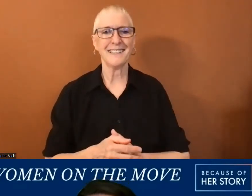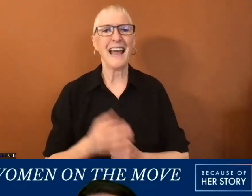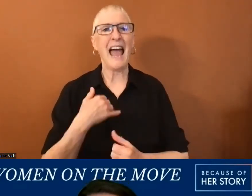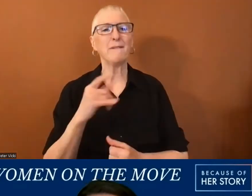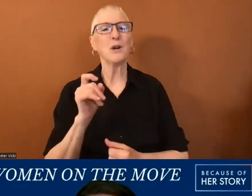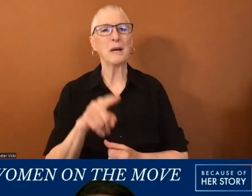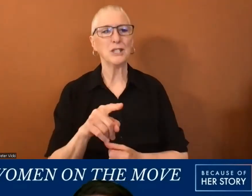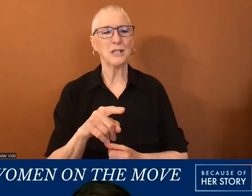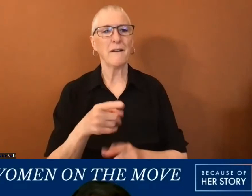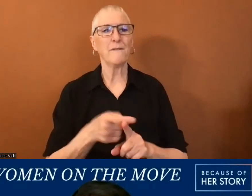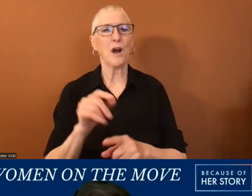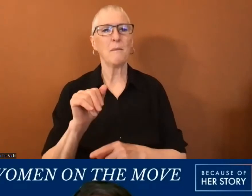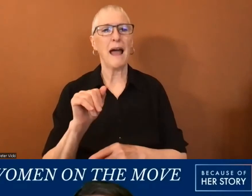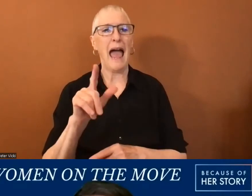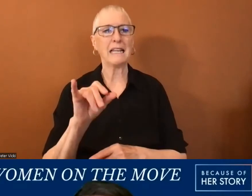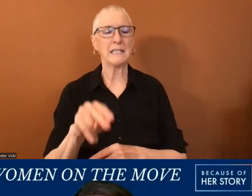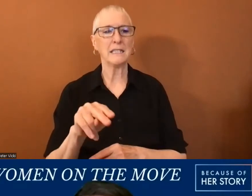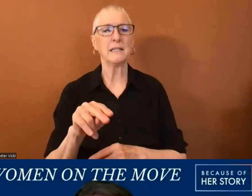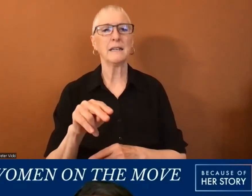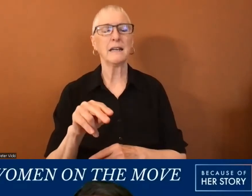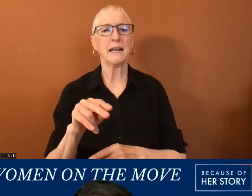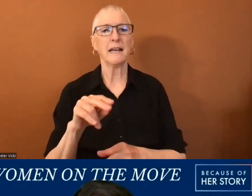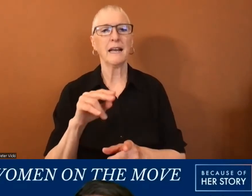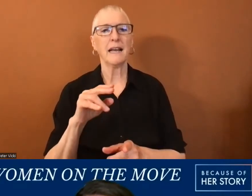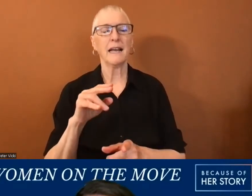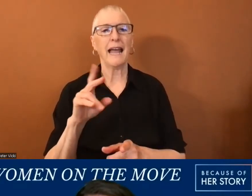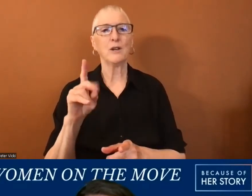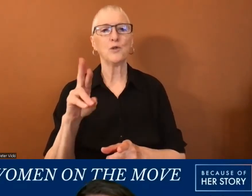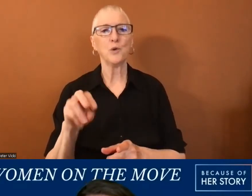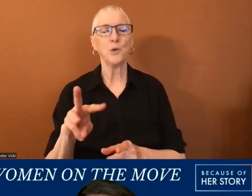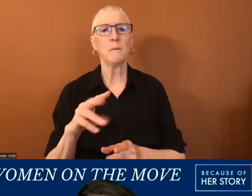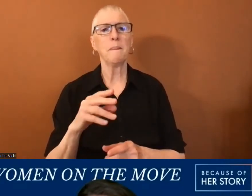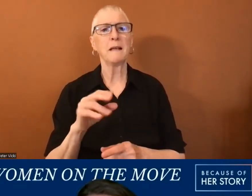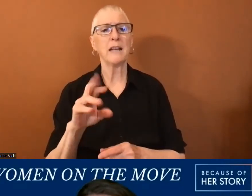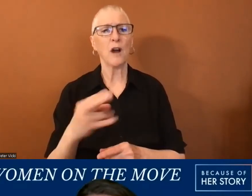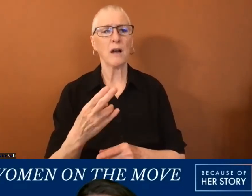here from Alex and Andrew. They... Sarah, they want to know if you've ever worked with vaquitas.